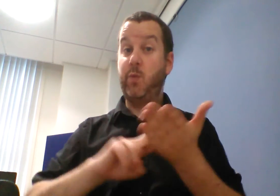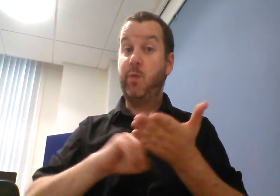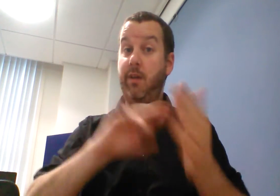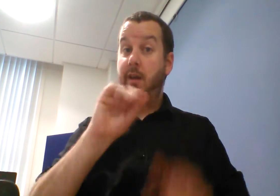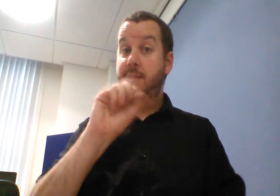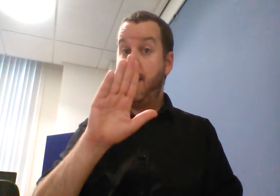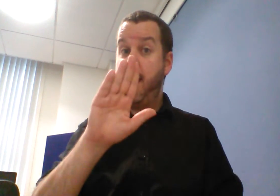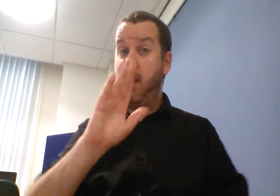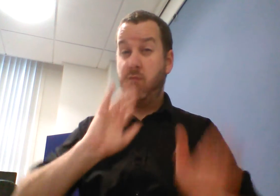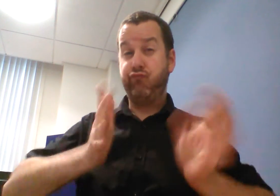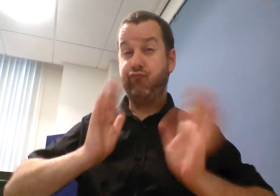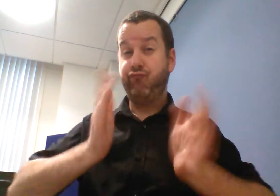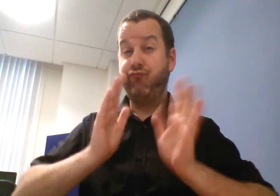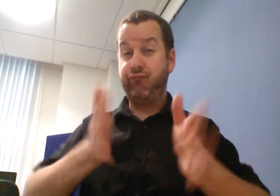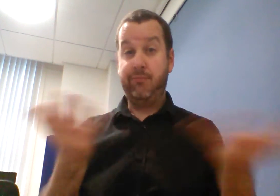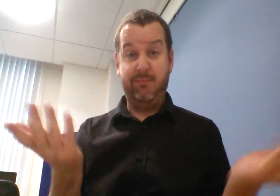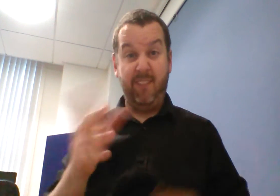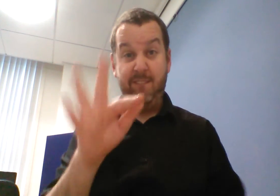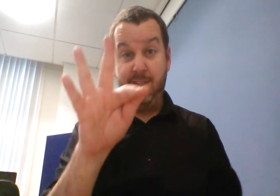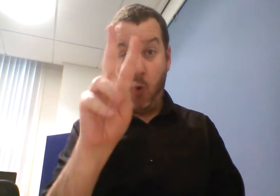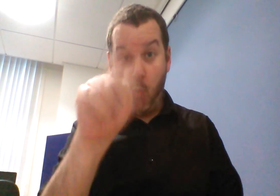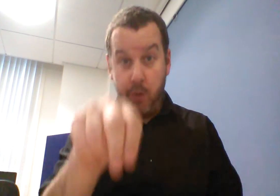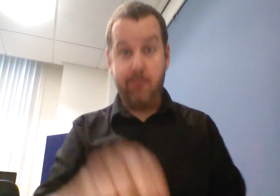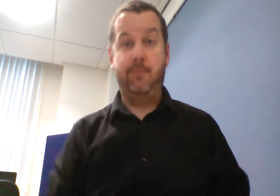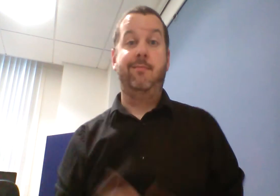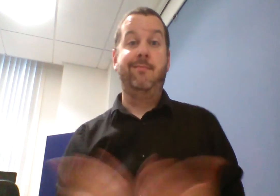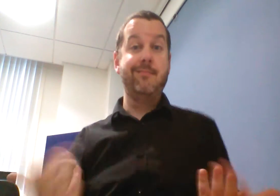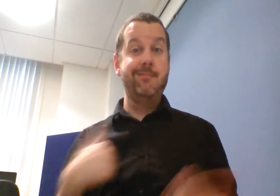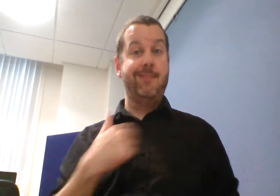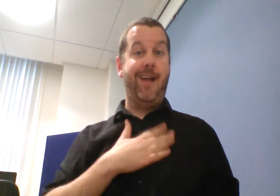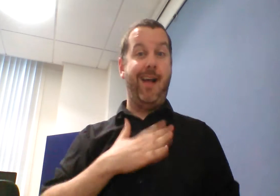And then of course there’s the fact that presenting in sign language is FUN!